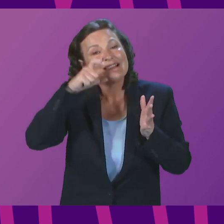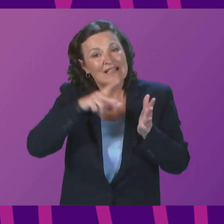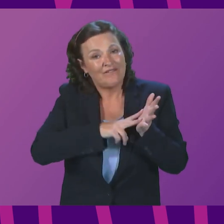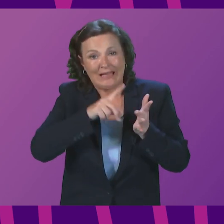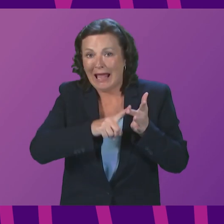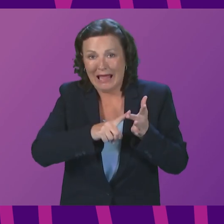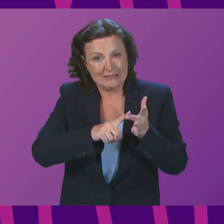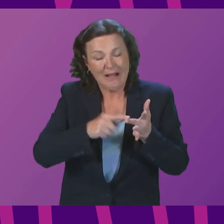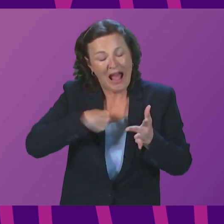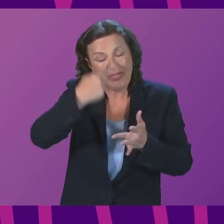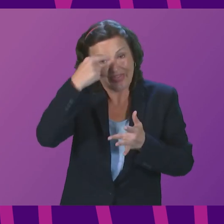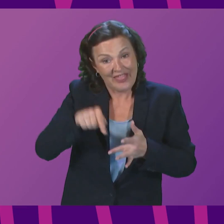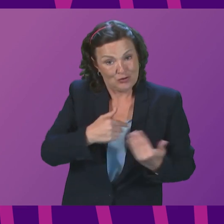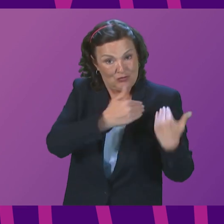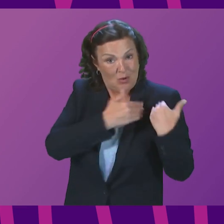That is the responsible thing to do.